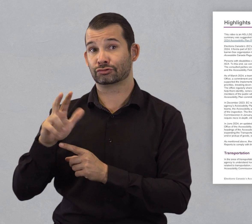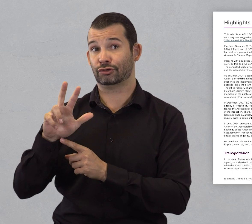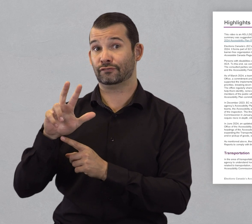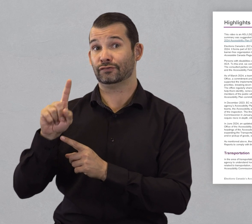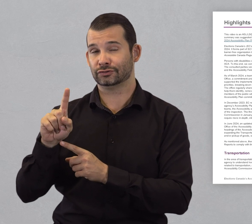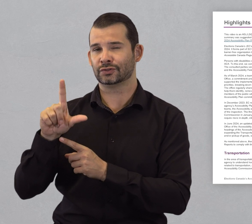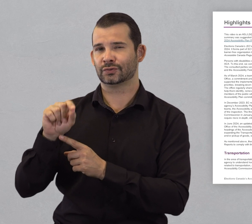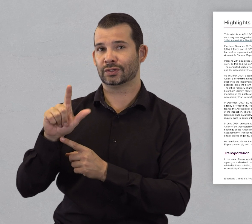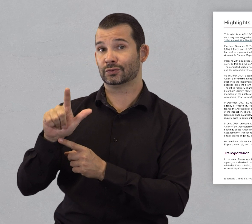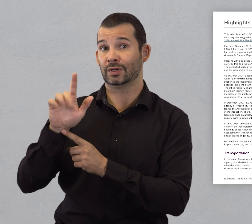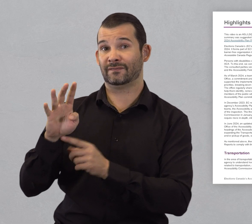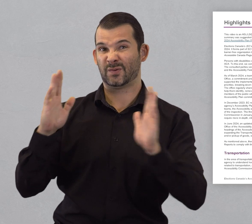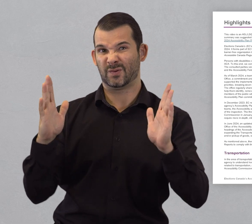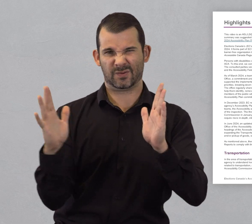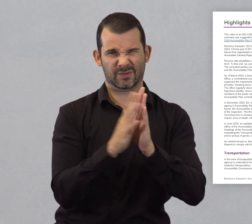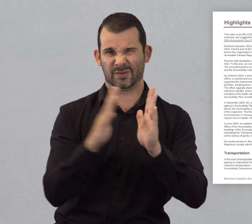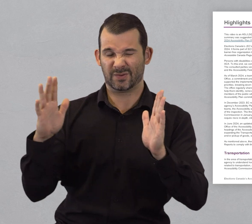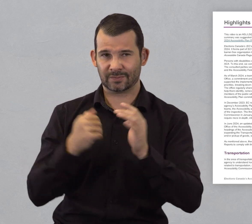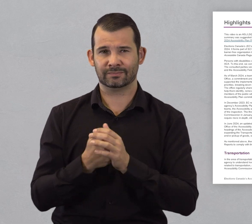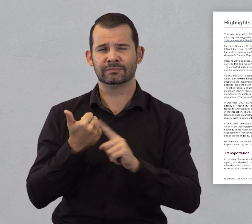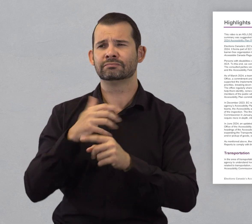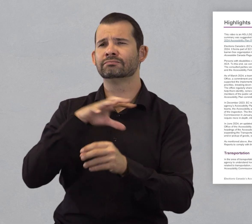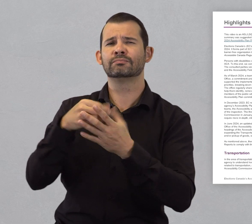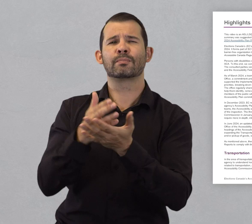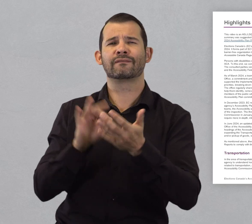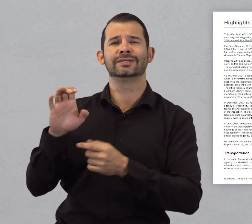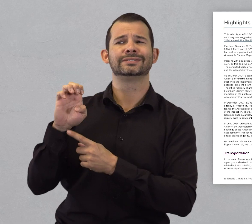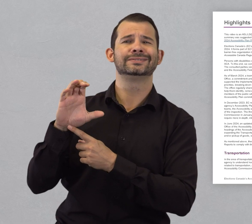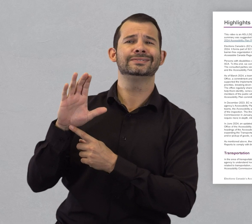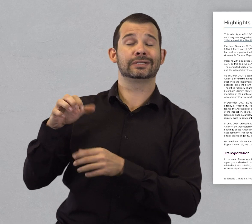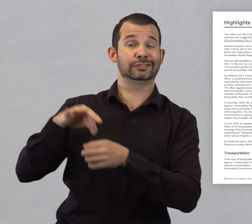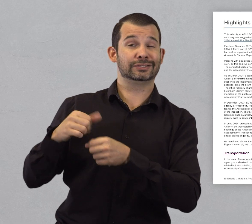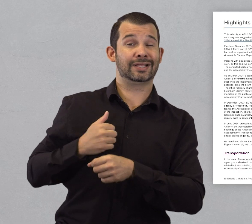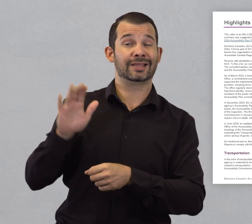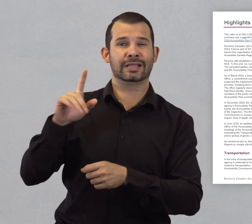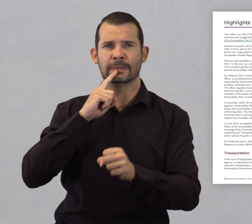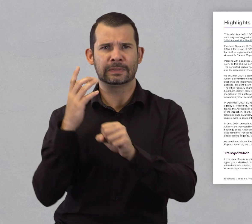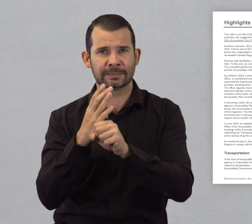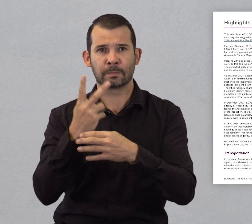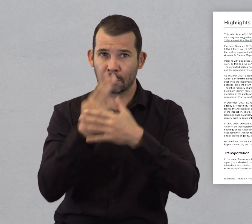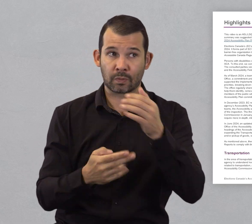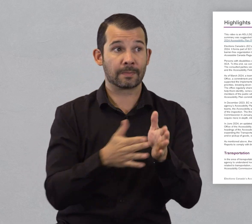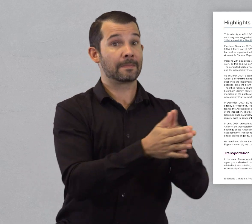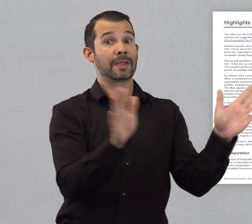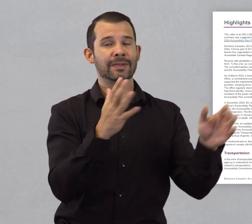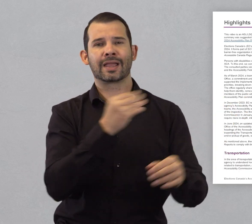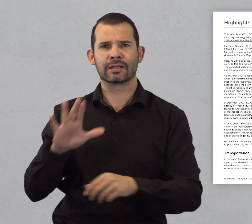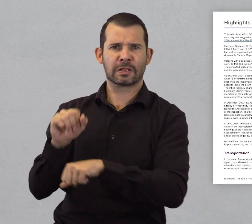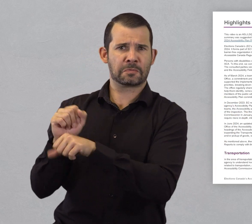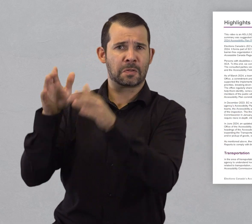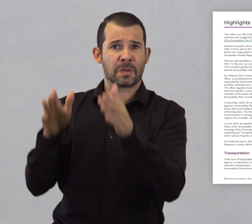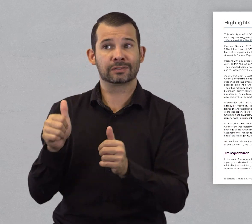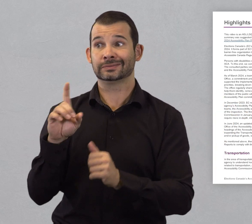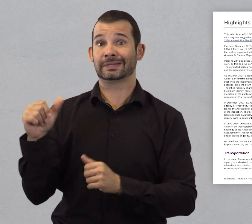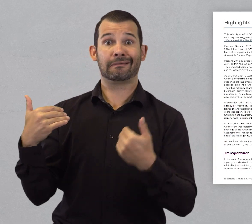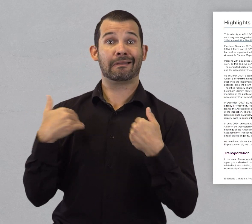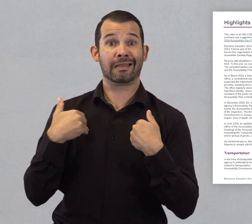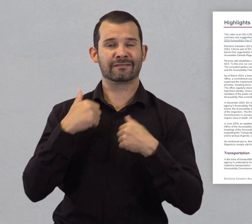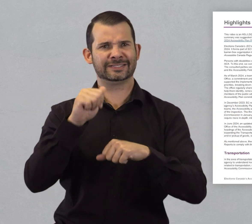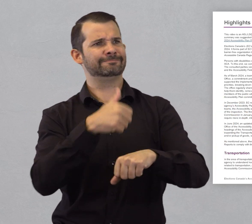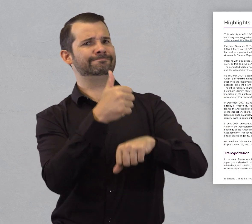31, 2024. It forms part of EC’s commitment to both the public and its employees with disabilities to